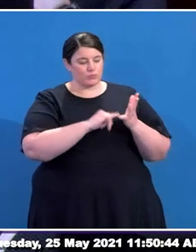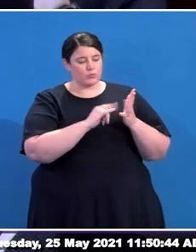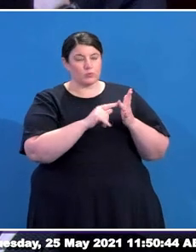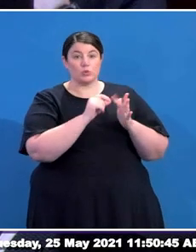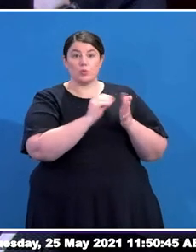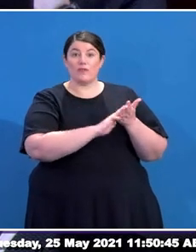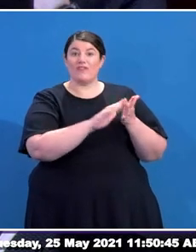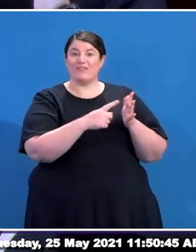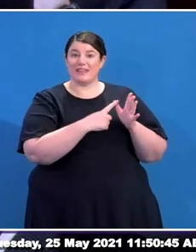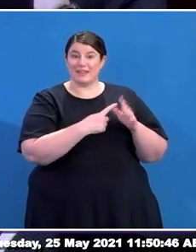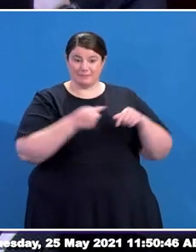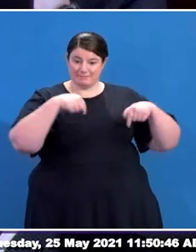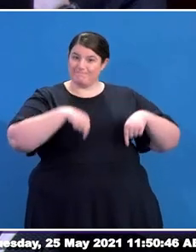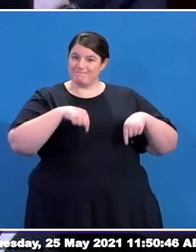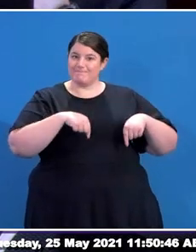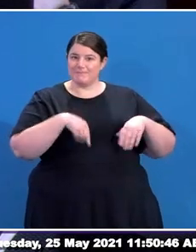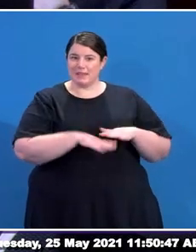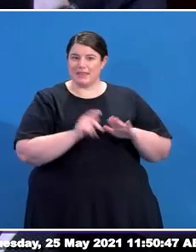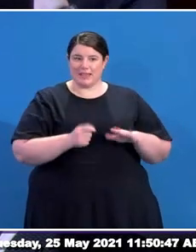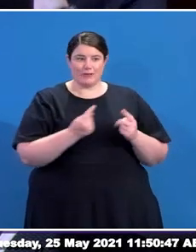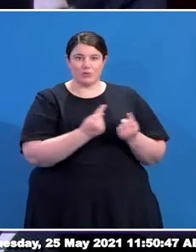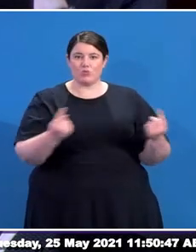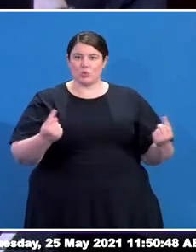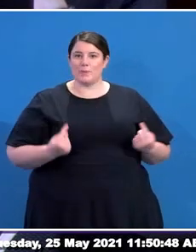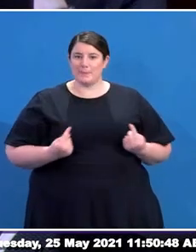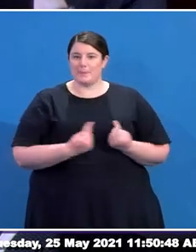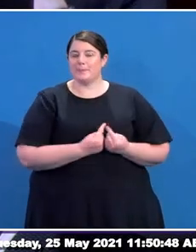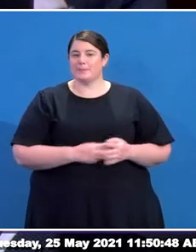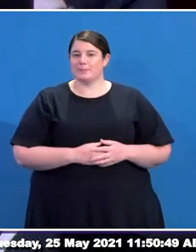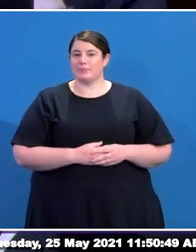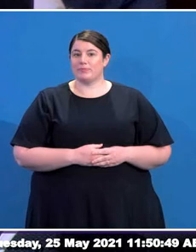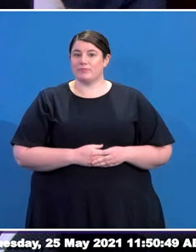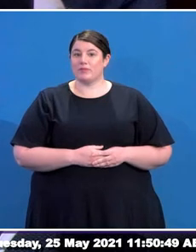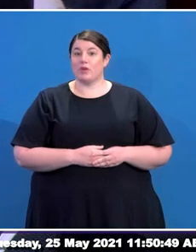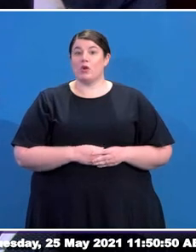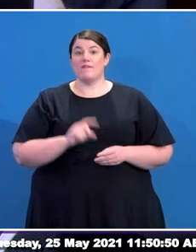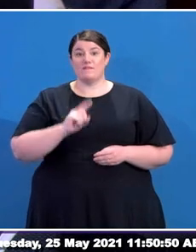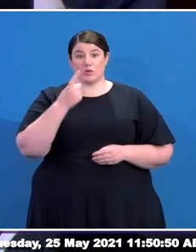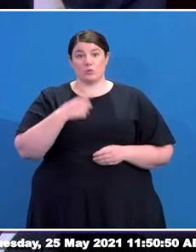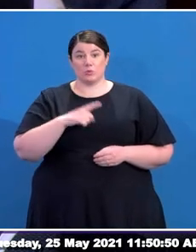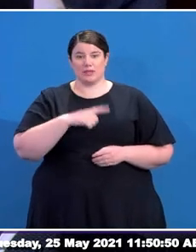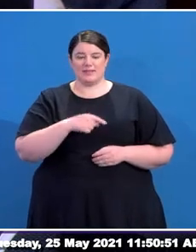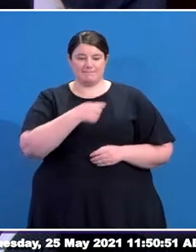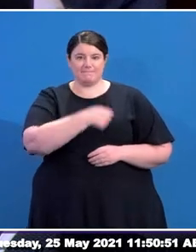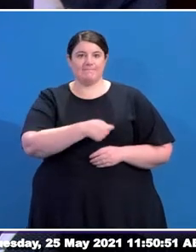is present in the hearing room. And the first thing we need to do is to take Sophia's oath. Yes.